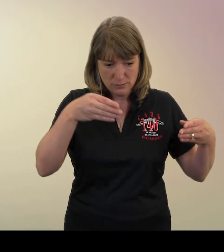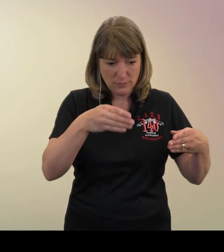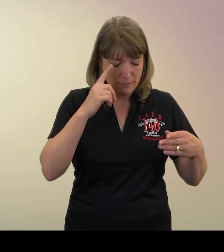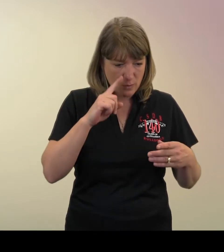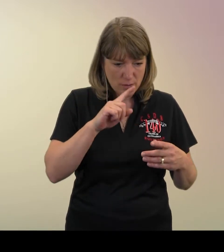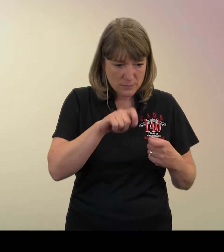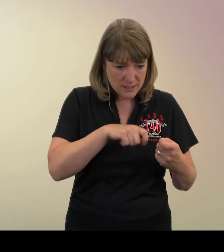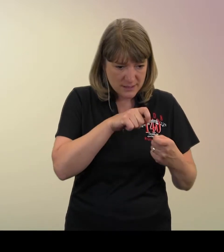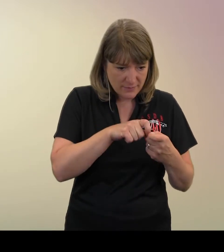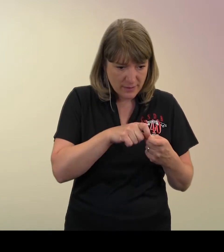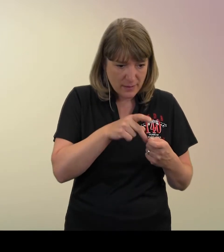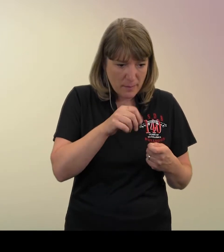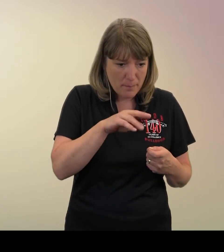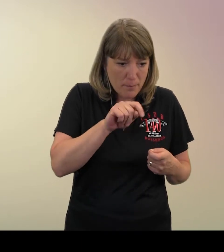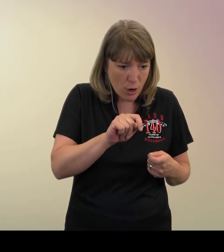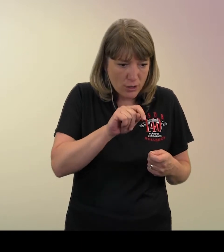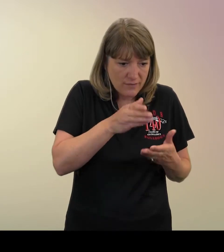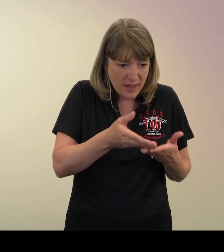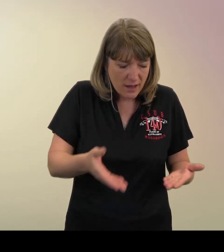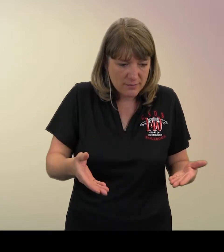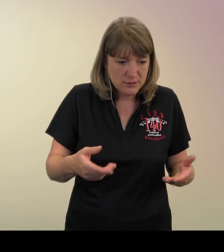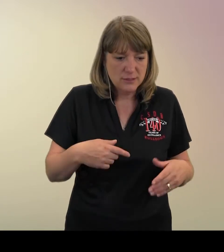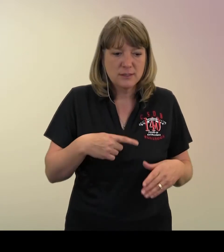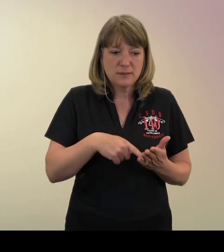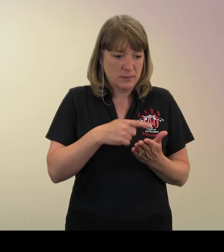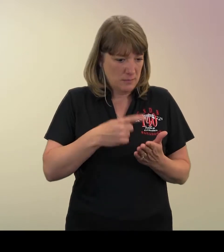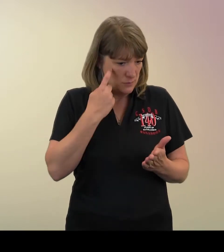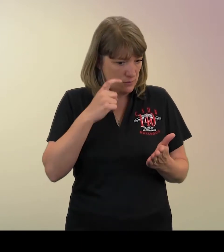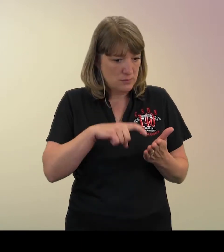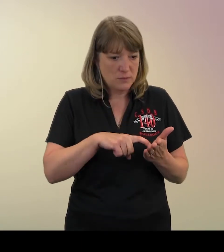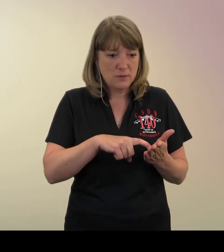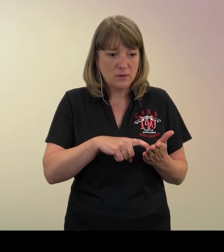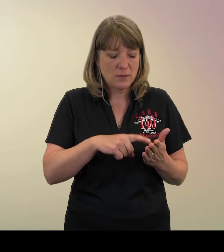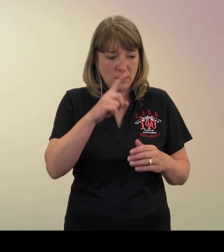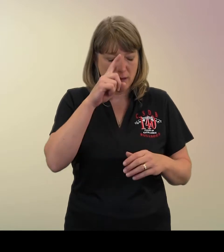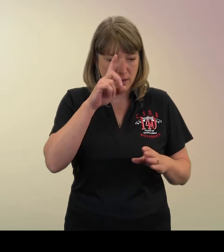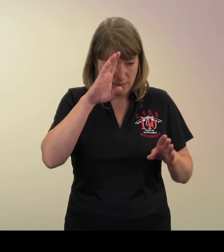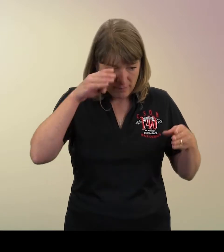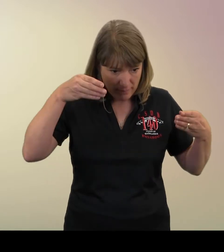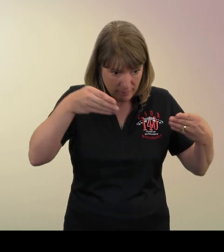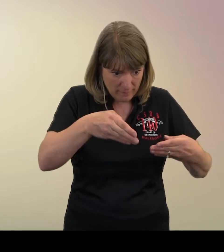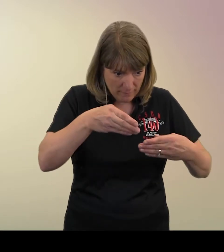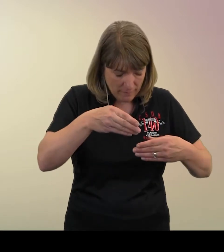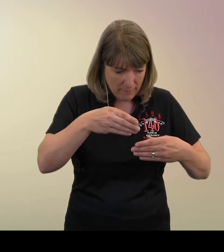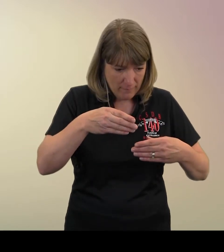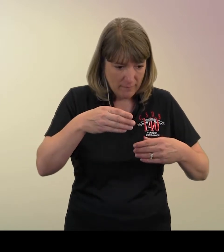for a child to get preoccupied with a particular part of an object. Sometimes you'll see children also,